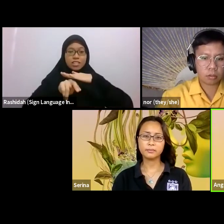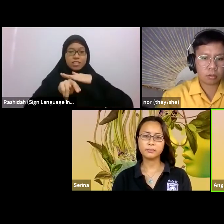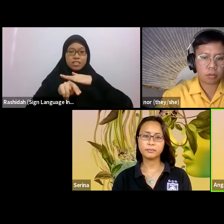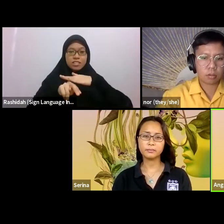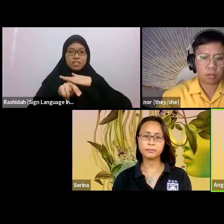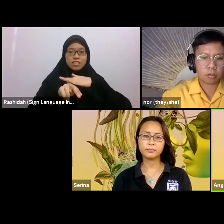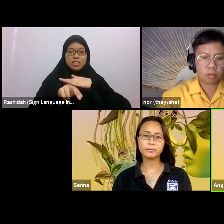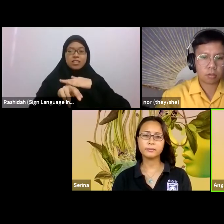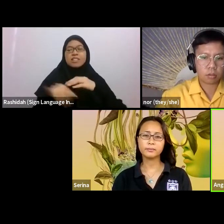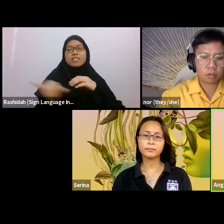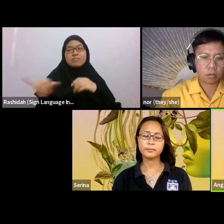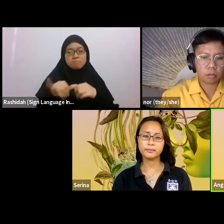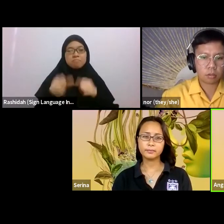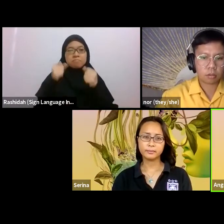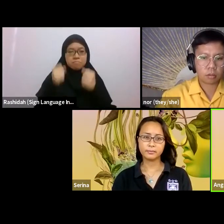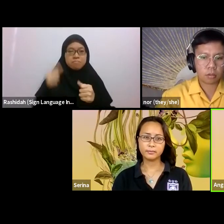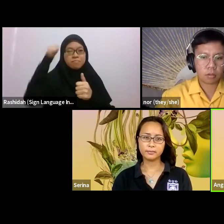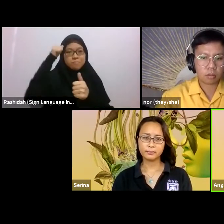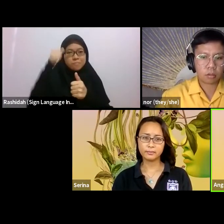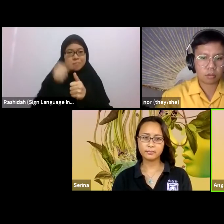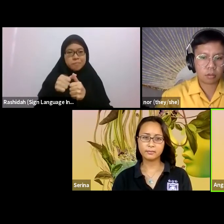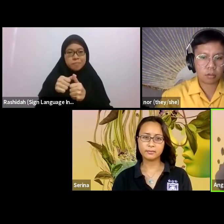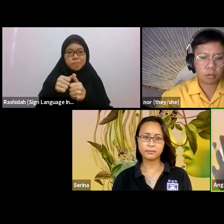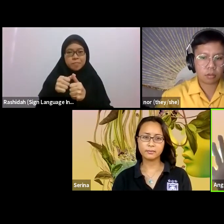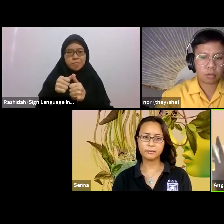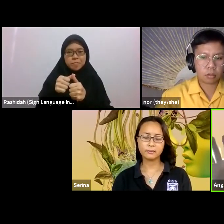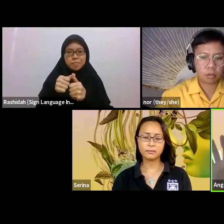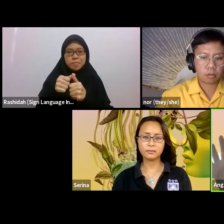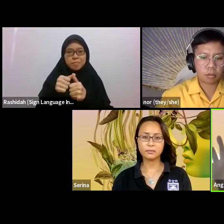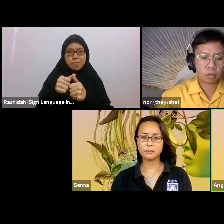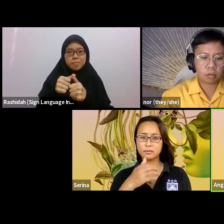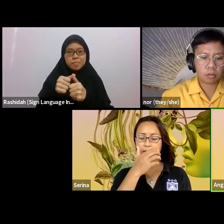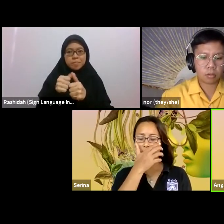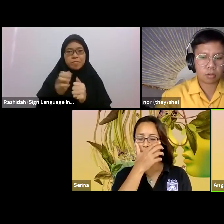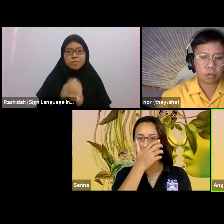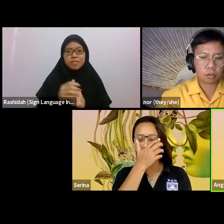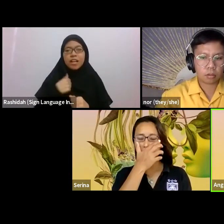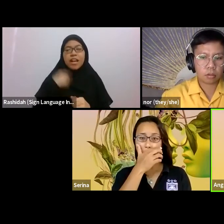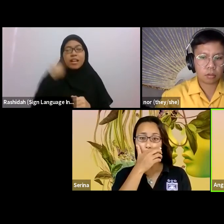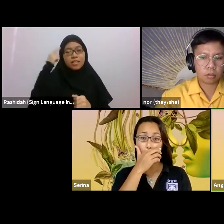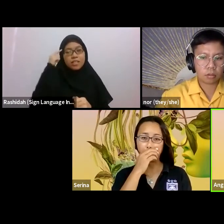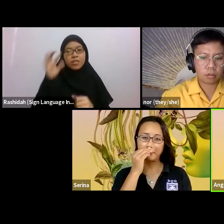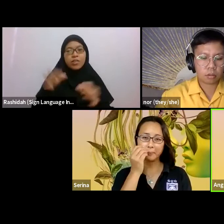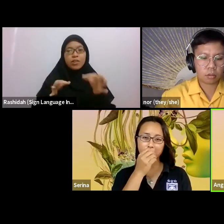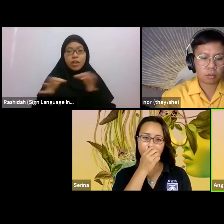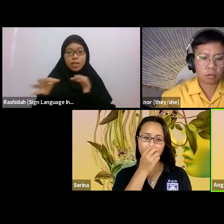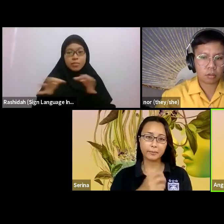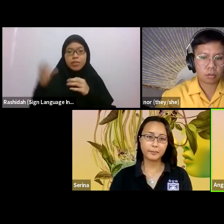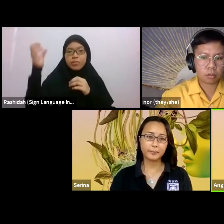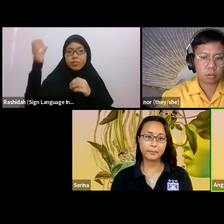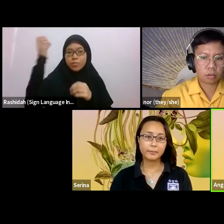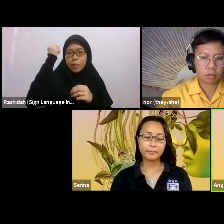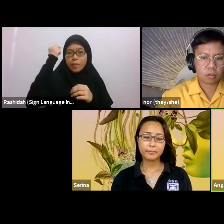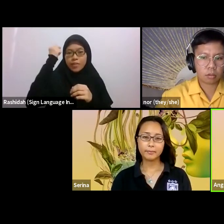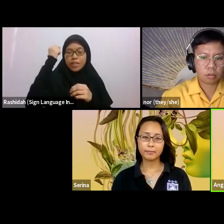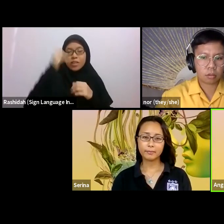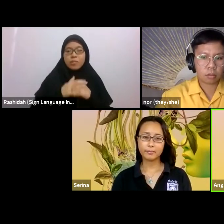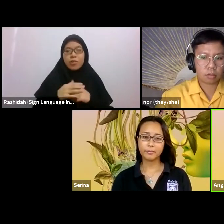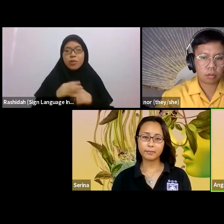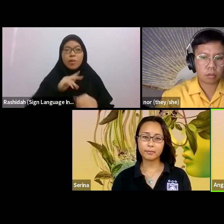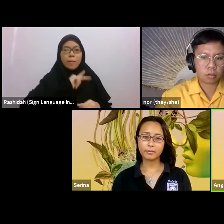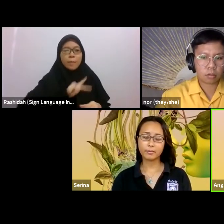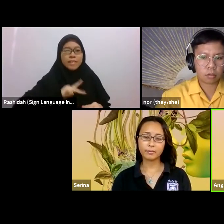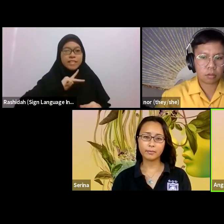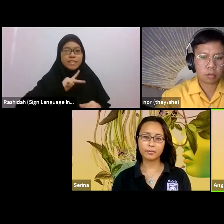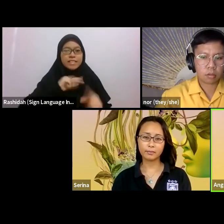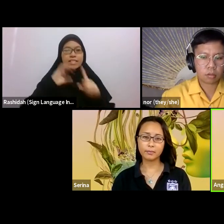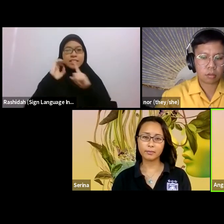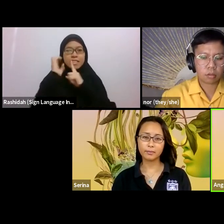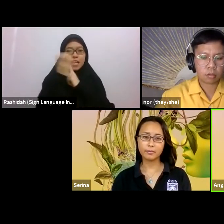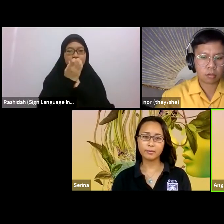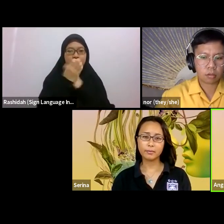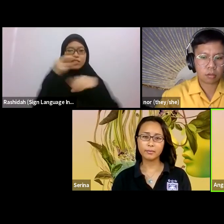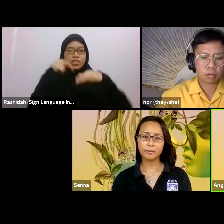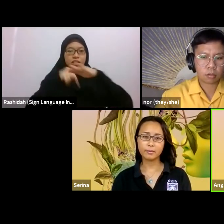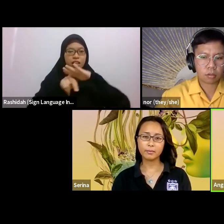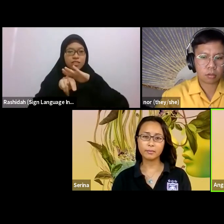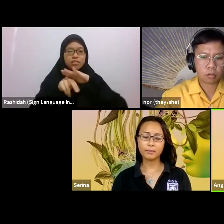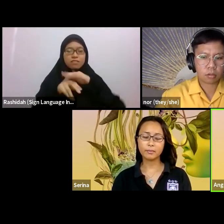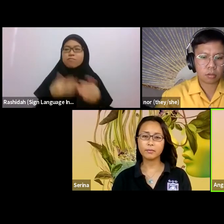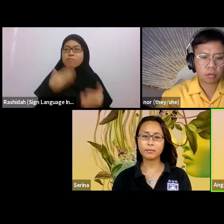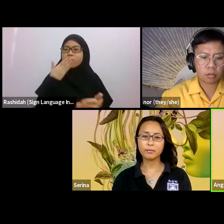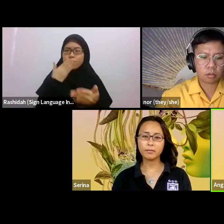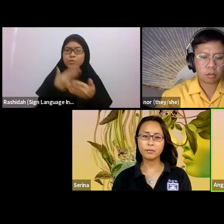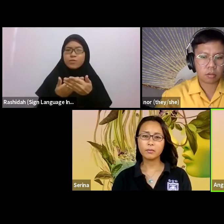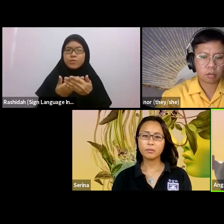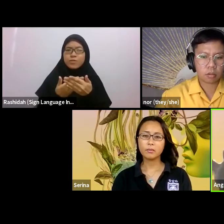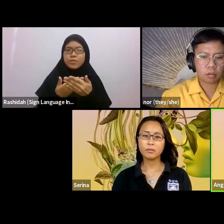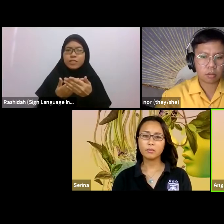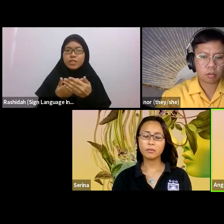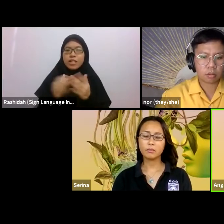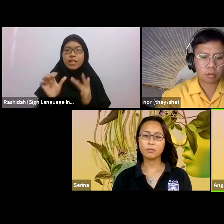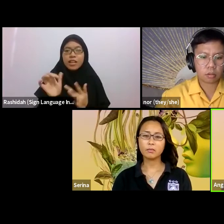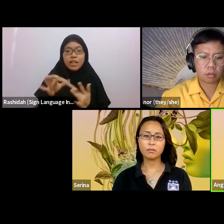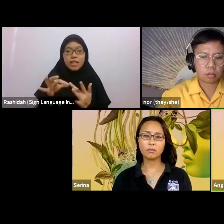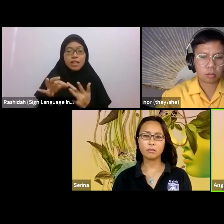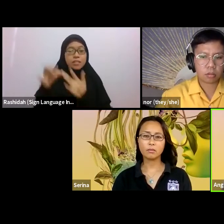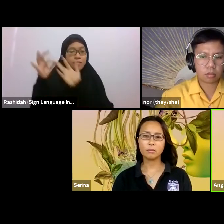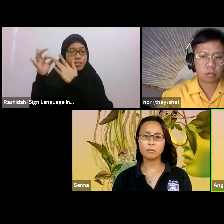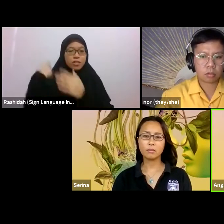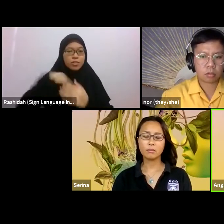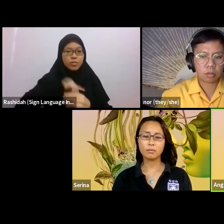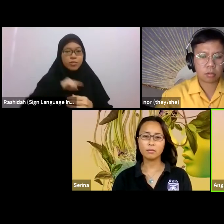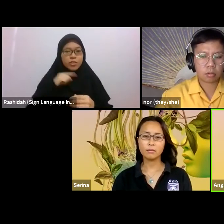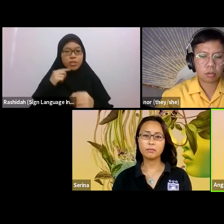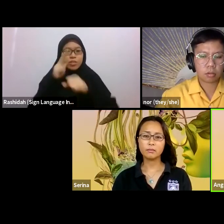I think your explanation of memory in terms of the personal as well as cultural and natural is a very good one to think about, especially since we tend to forget the way that nature might remember.